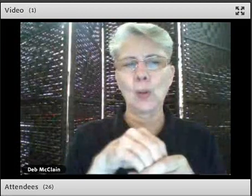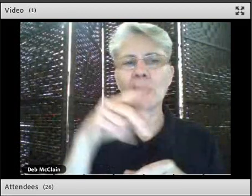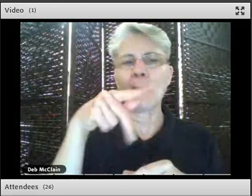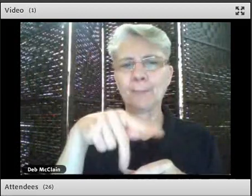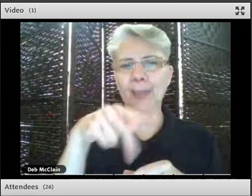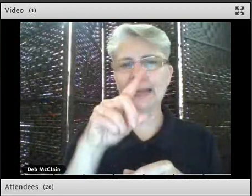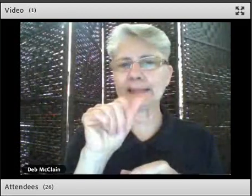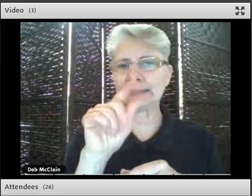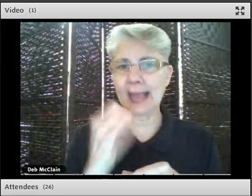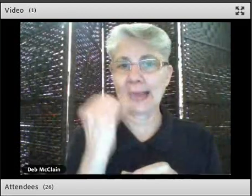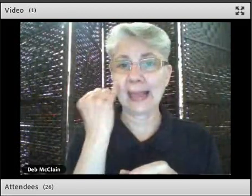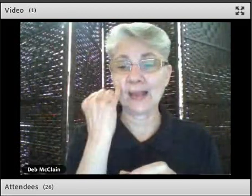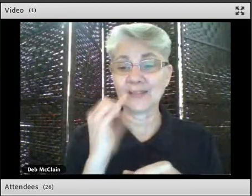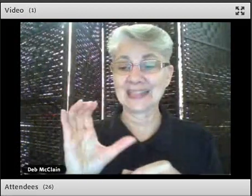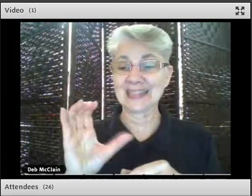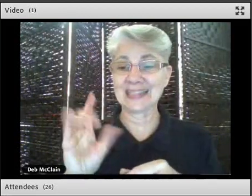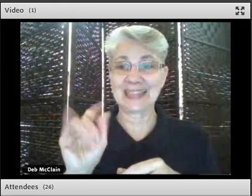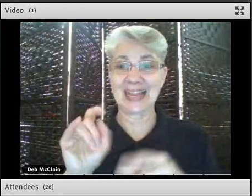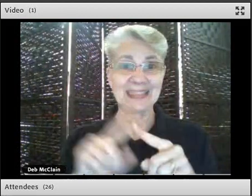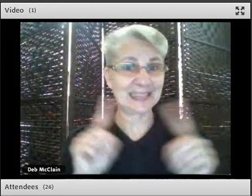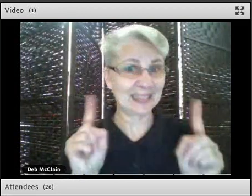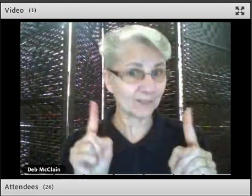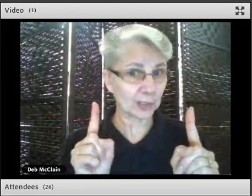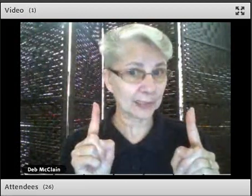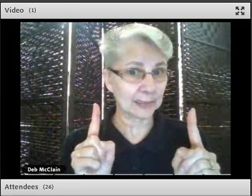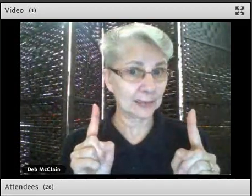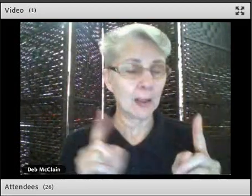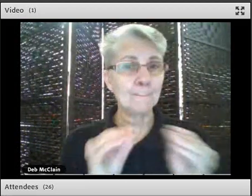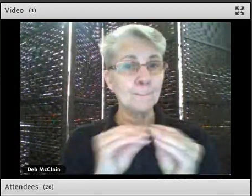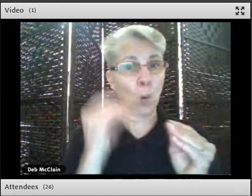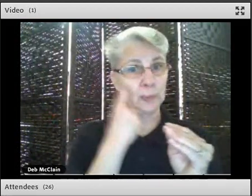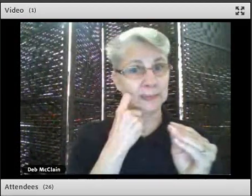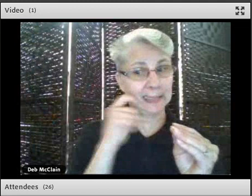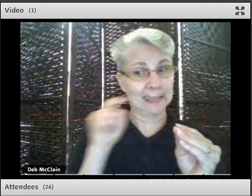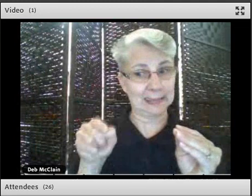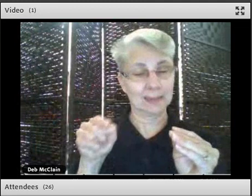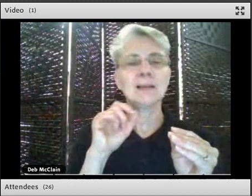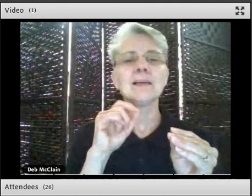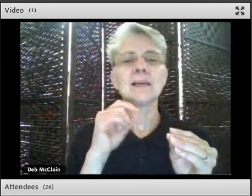go ahead and add another 264 field, second indicator 4,